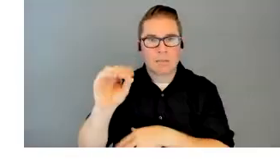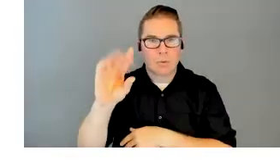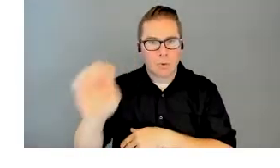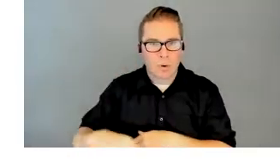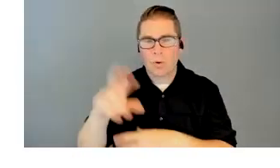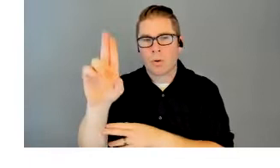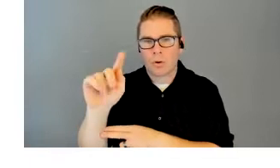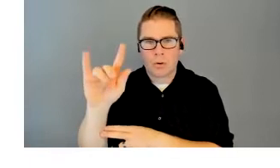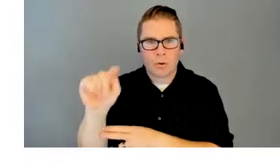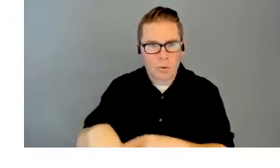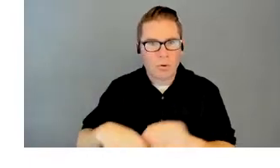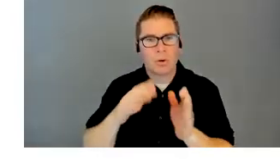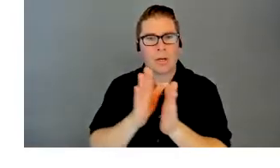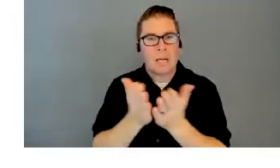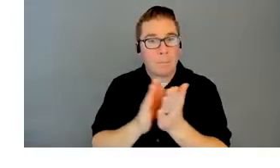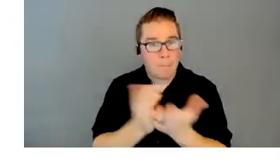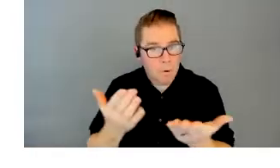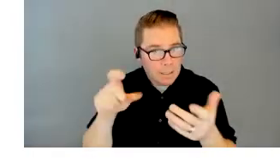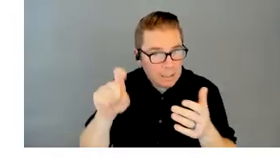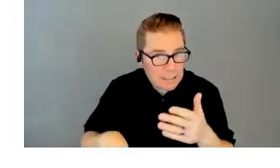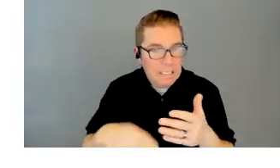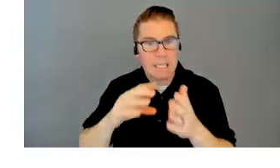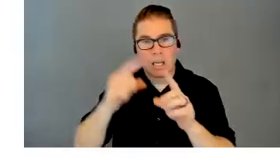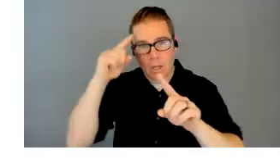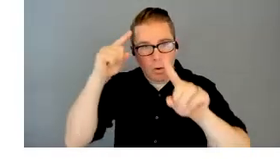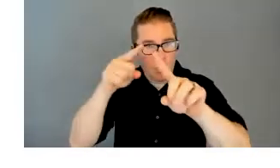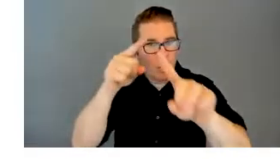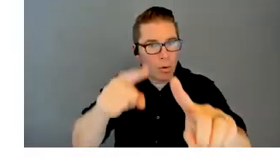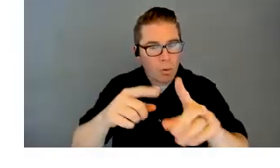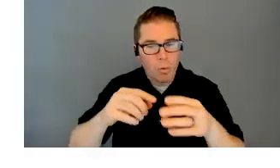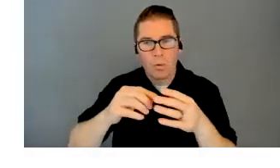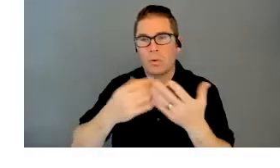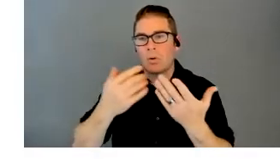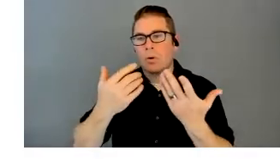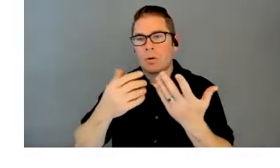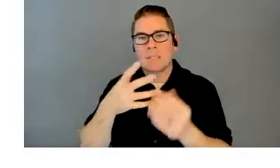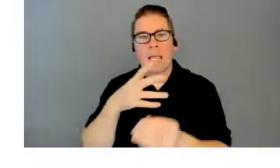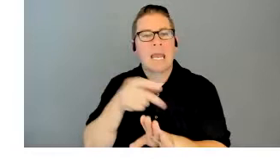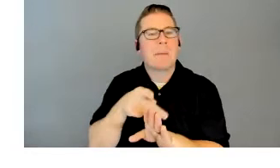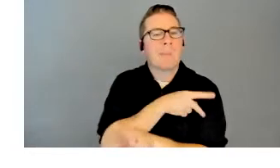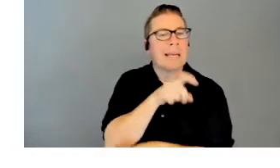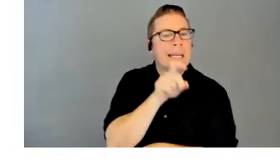description of the course, the learning outcomes, objectives, and any prereqs corrects or advisories